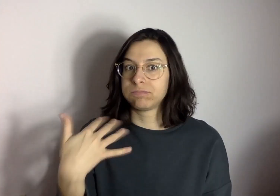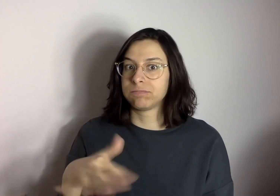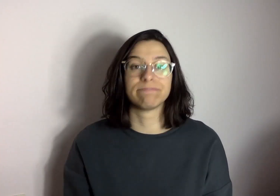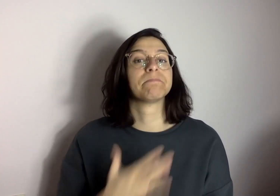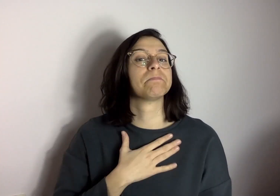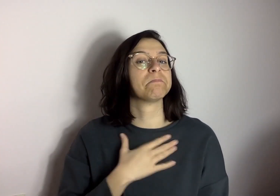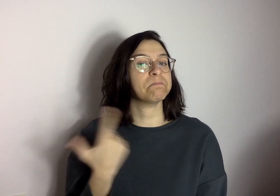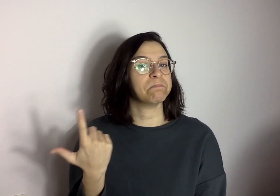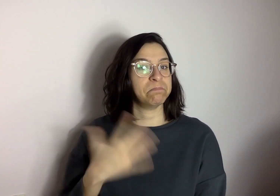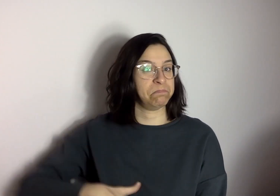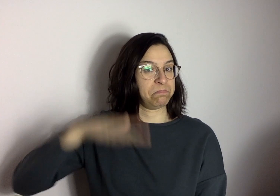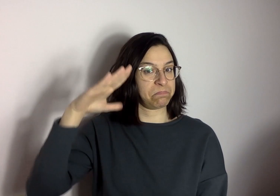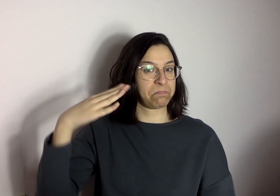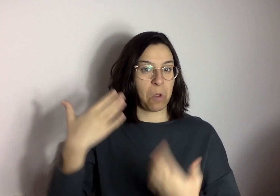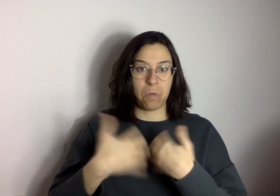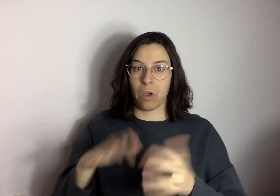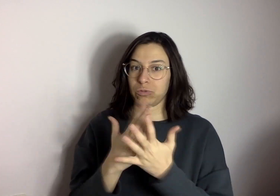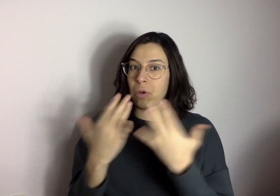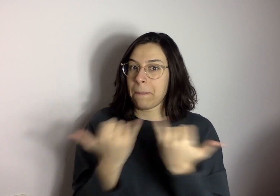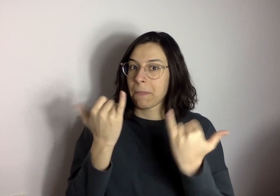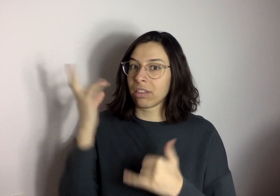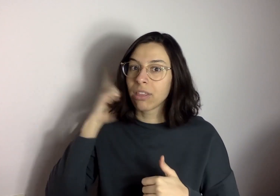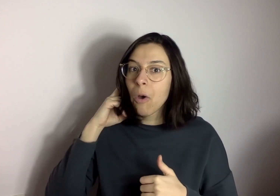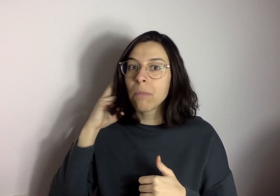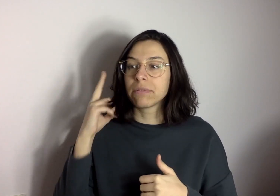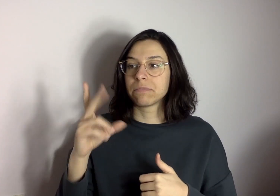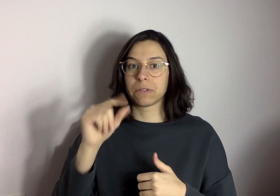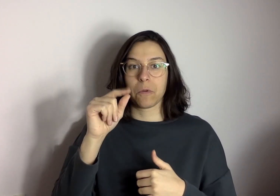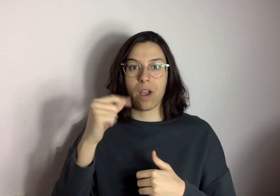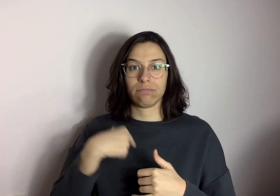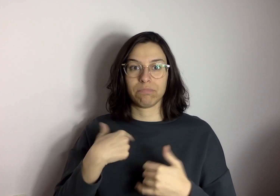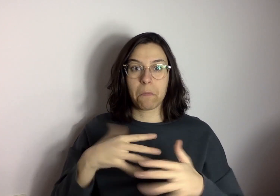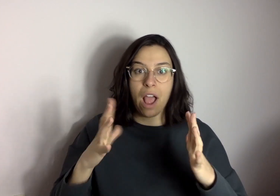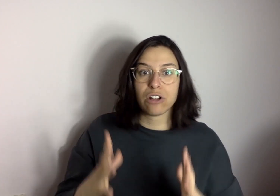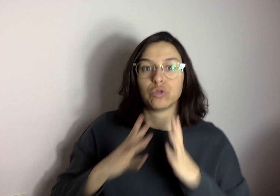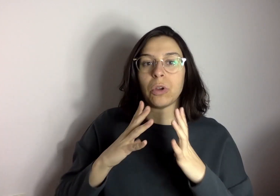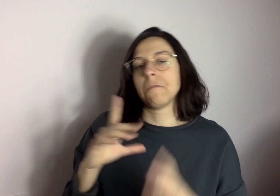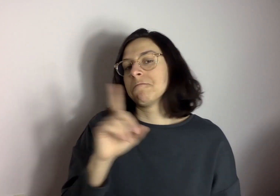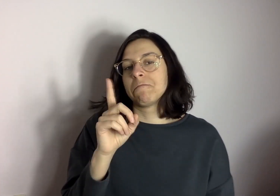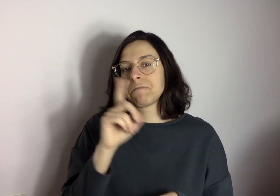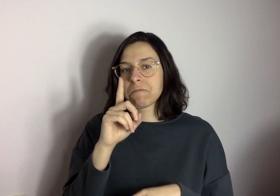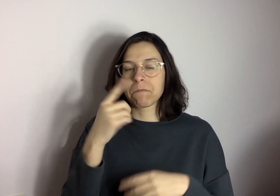Oh…puhh……well I am born deaf sooo not I don´t startel very easily….